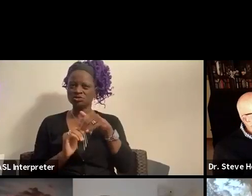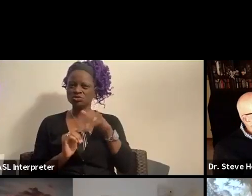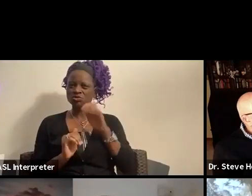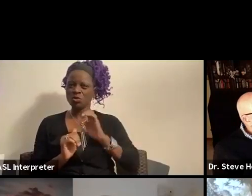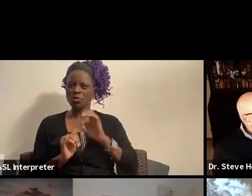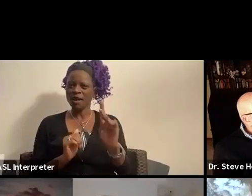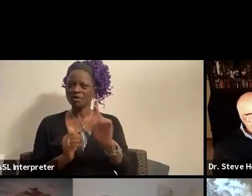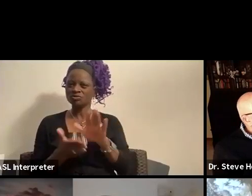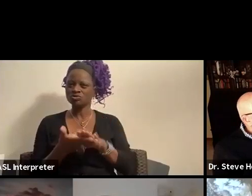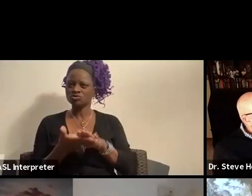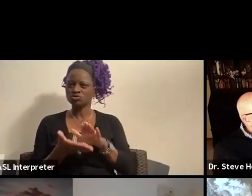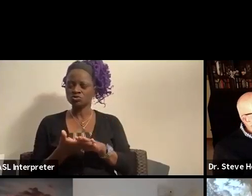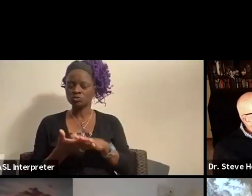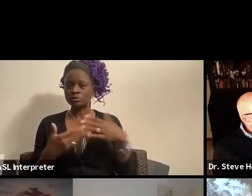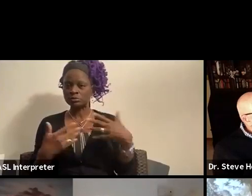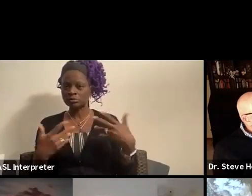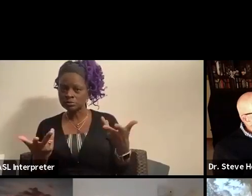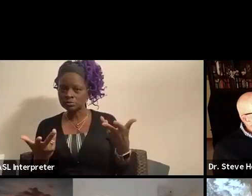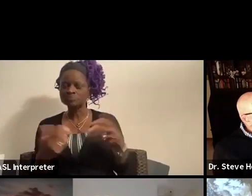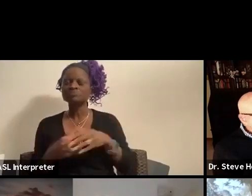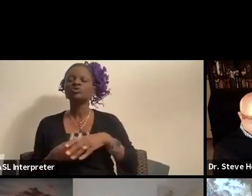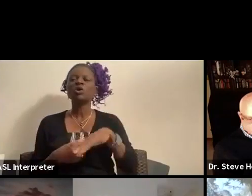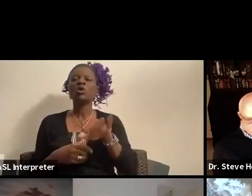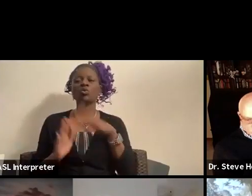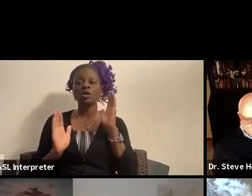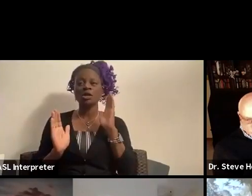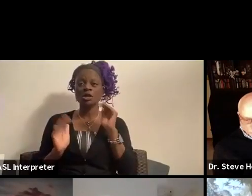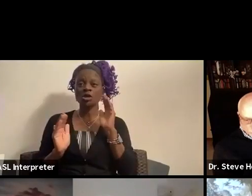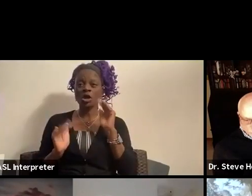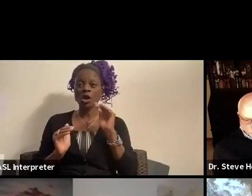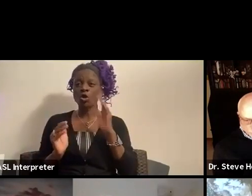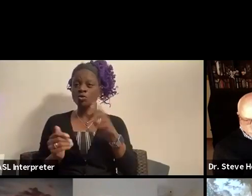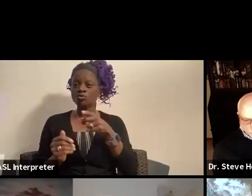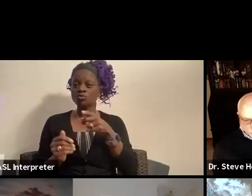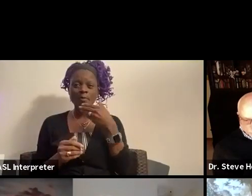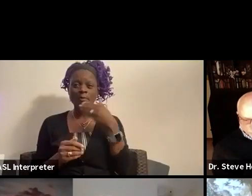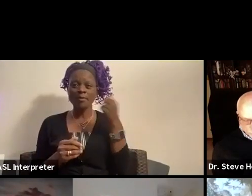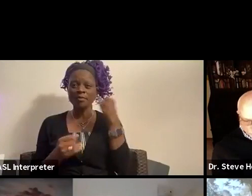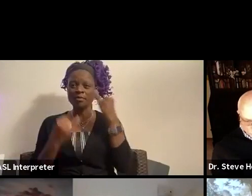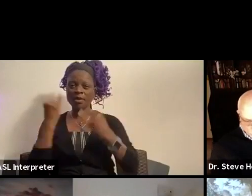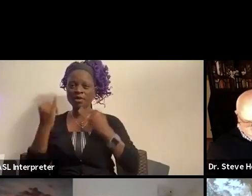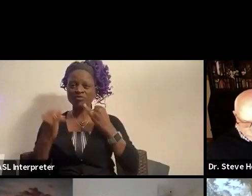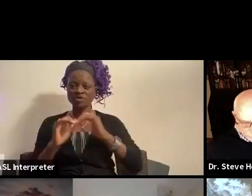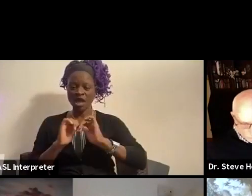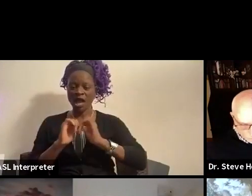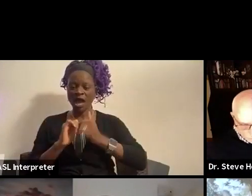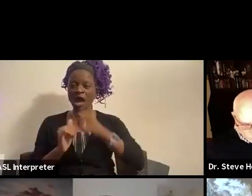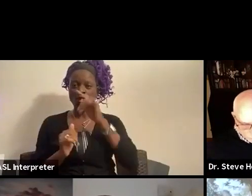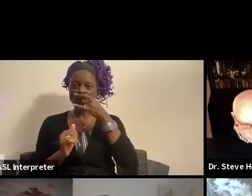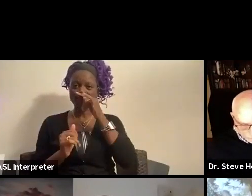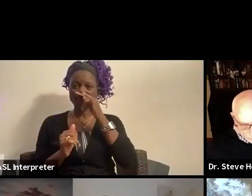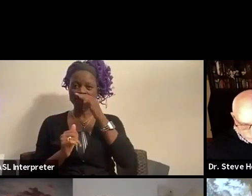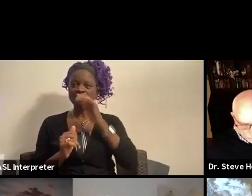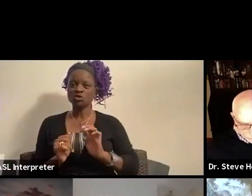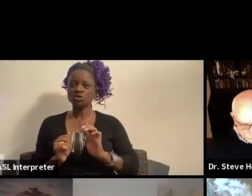We hope that you'll have a better idea of how schools and the county are working together to get our pre-K through 12th grade students back in schools.